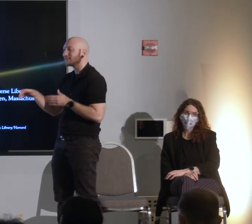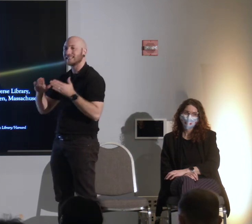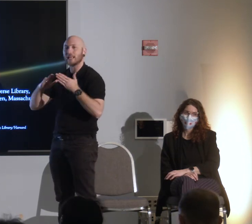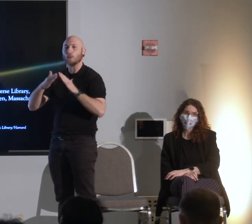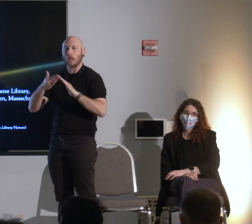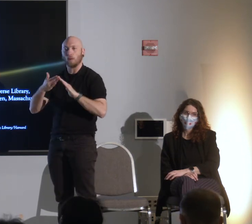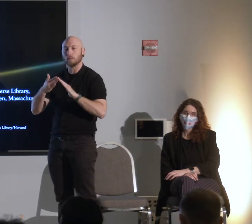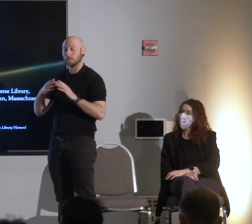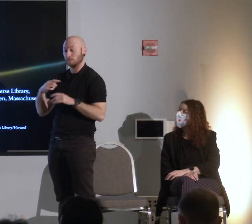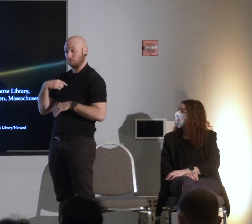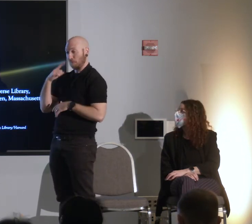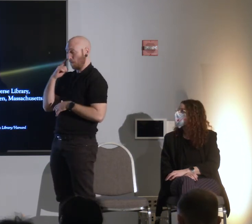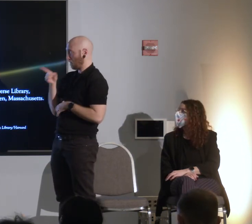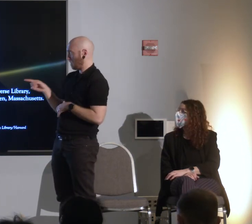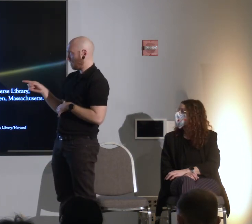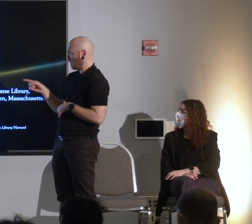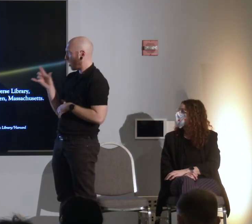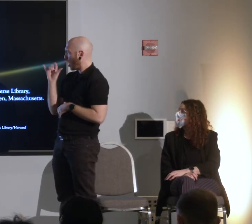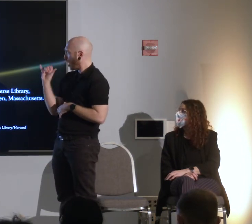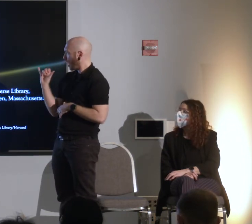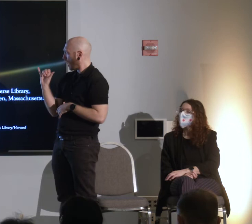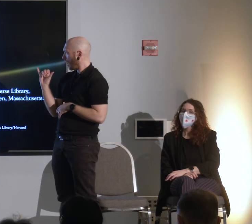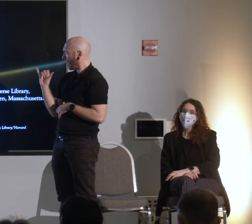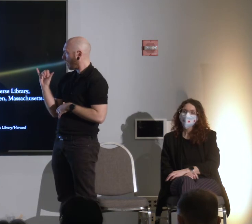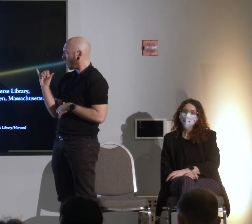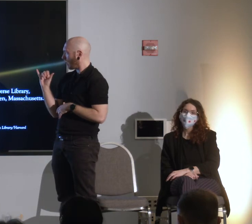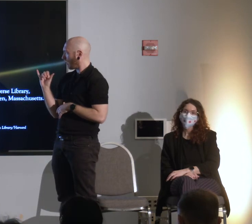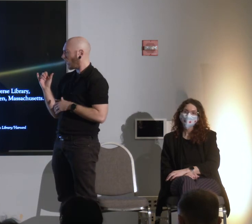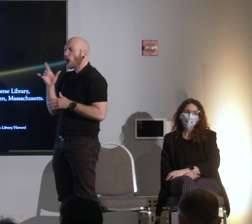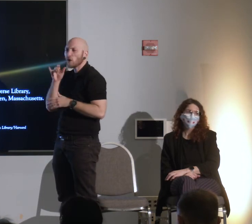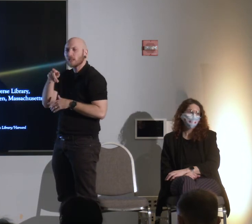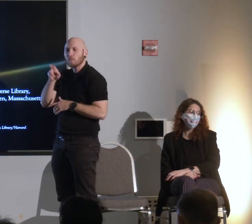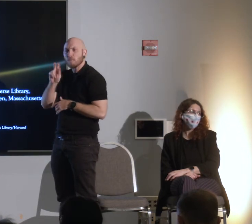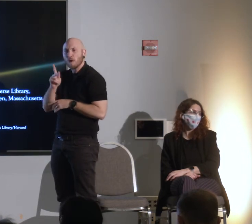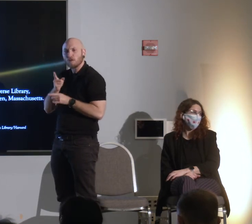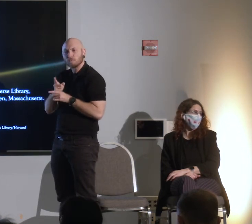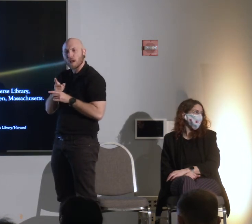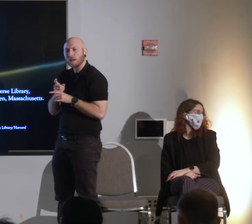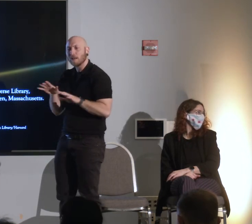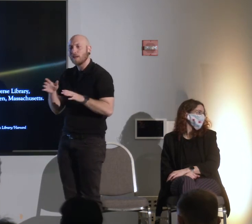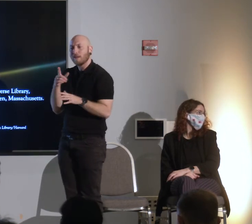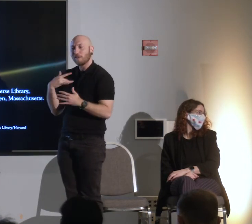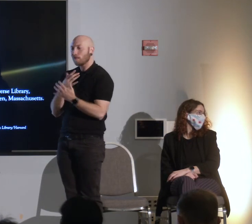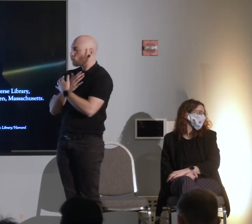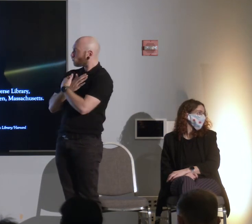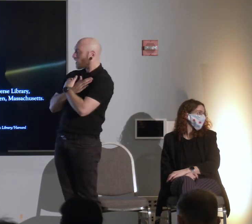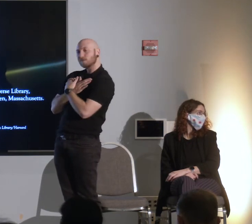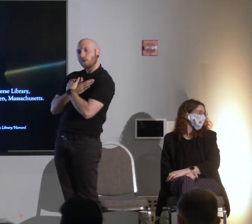For my money, it's more like more than a bit parklike restful oasis for the mind and body.